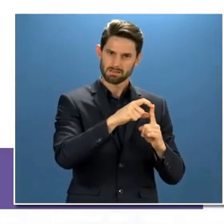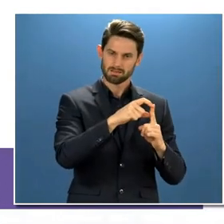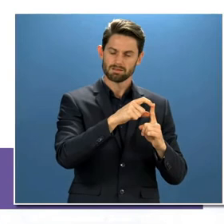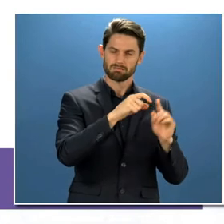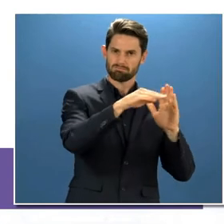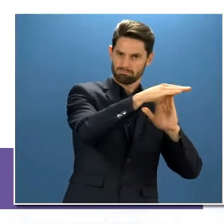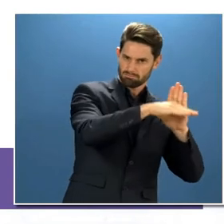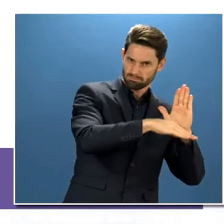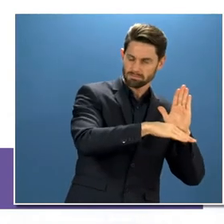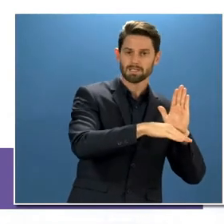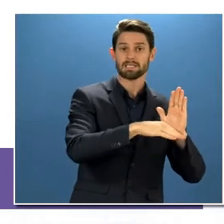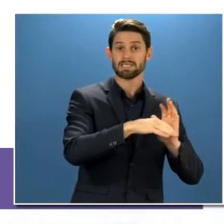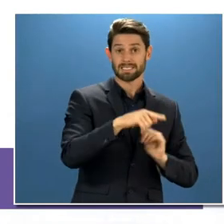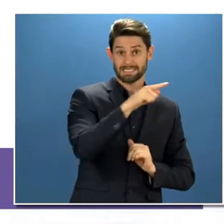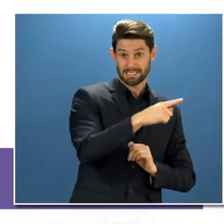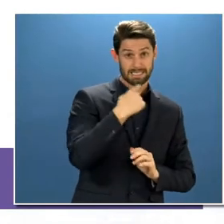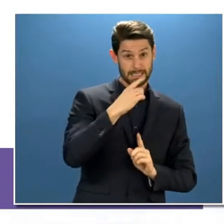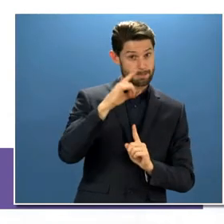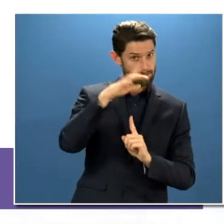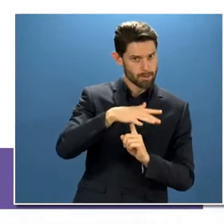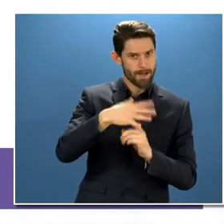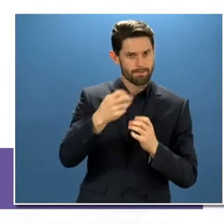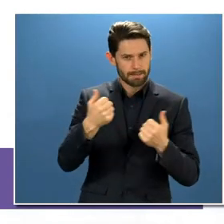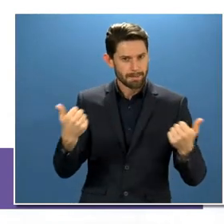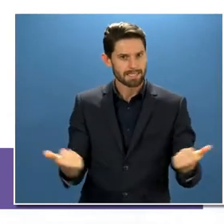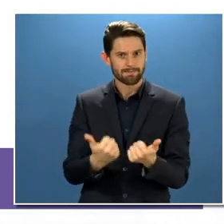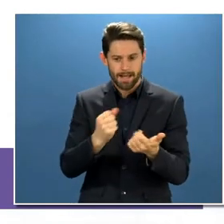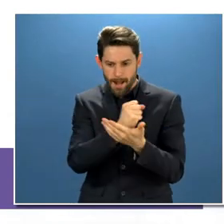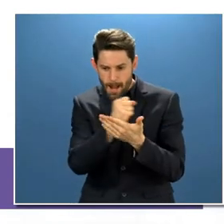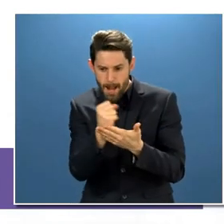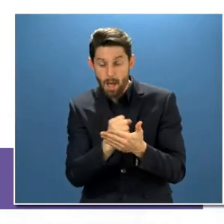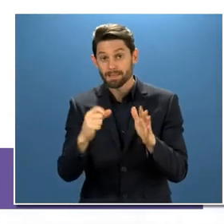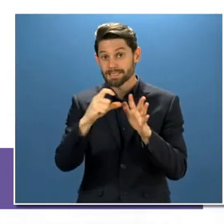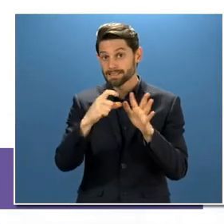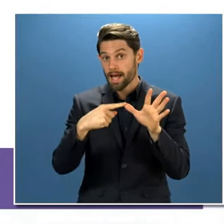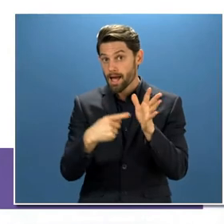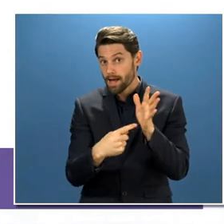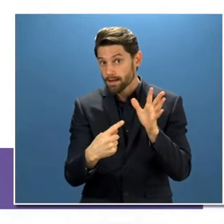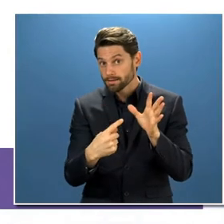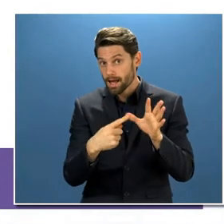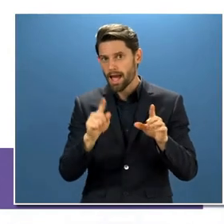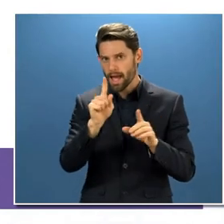of outcomes is an incredibly important part of disability policy more generally.